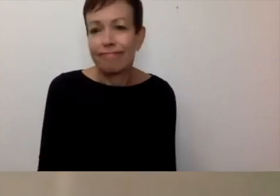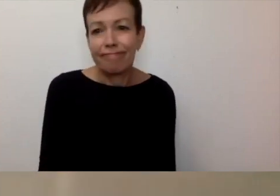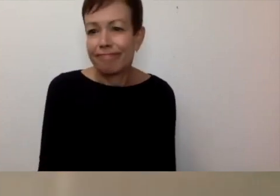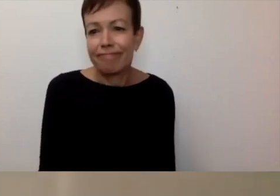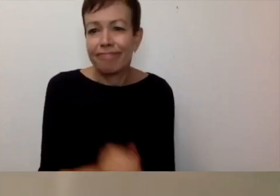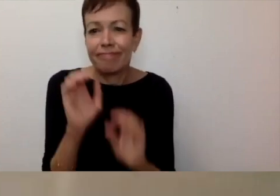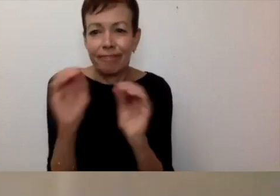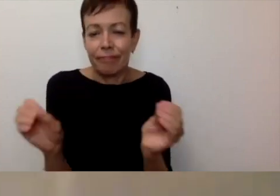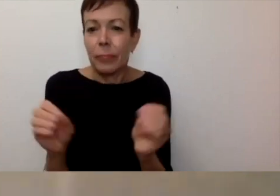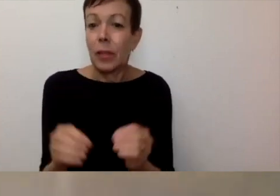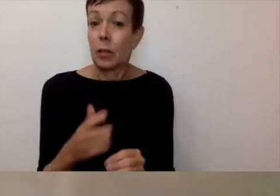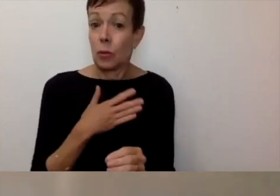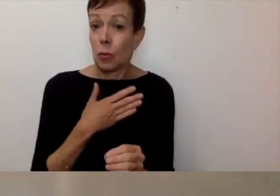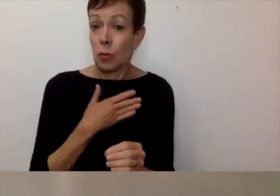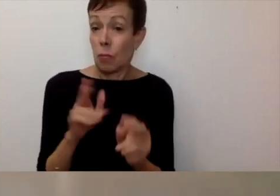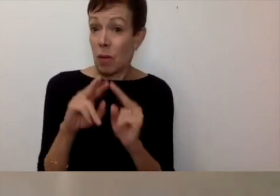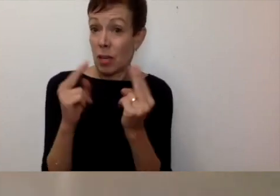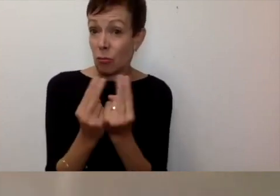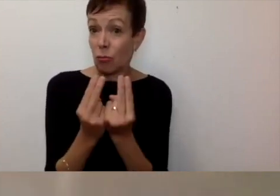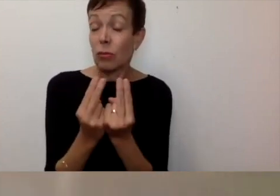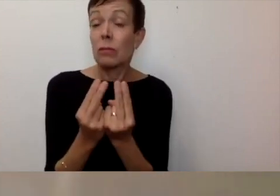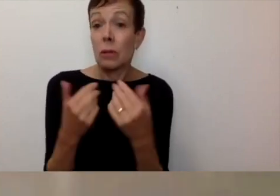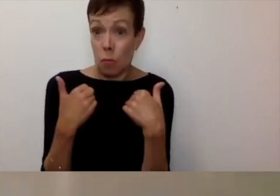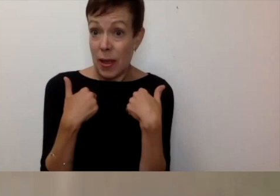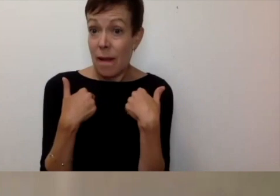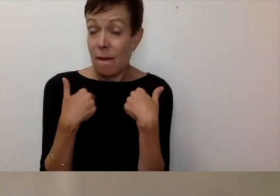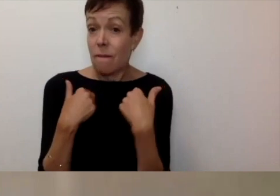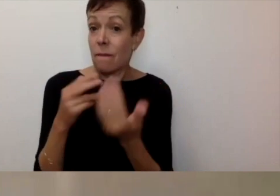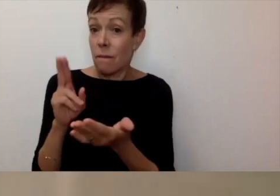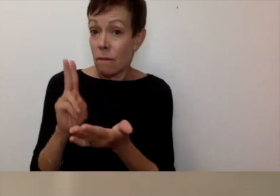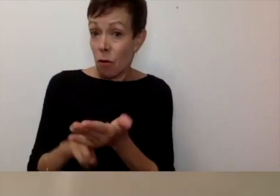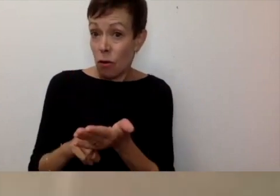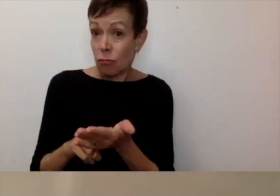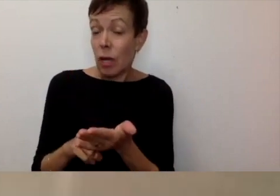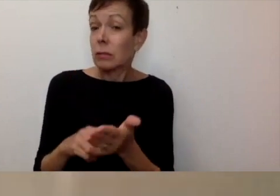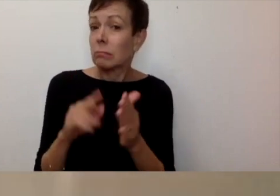we have a contract that we offer on our website but it is not